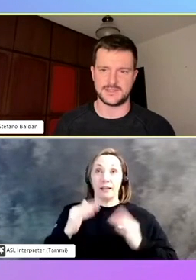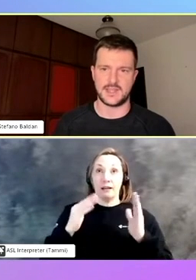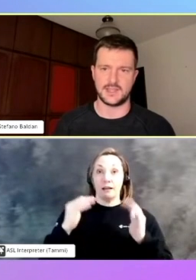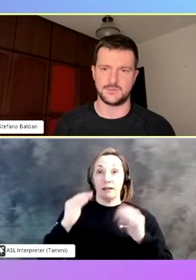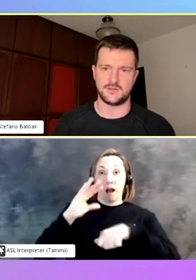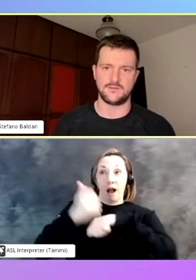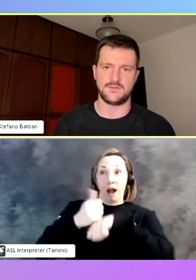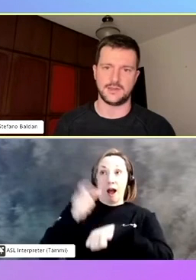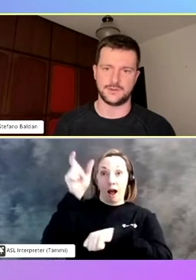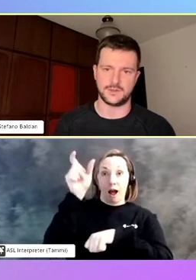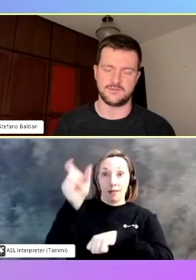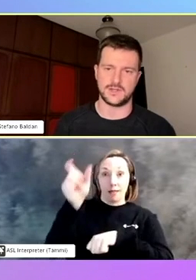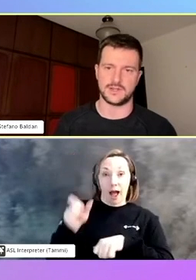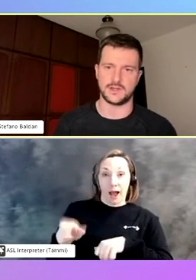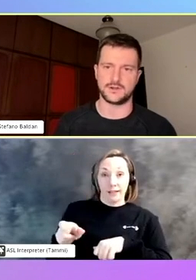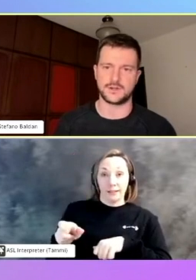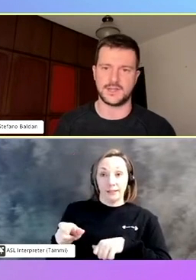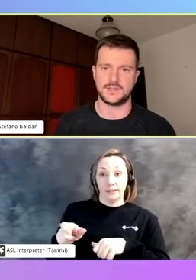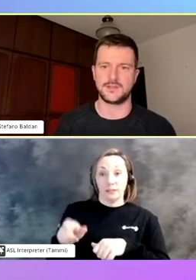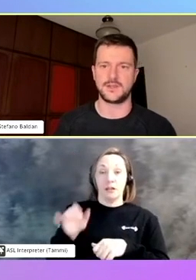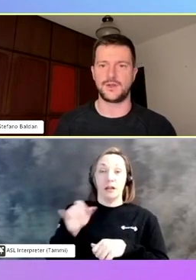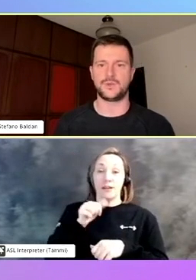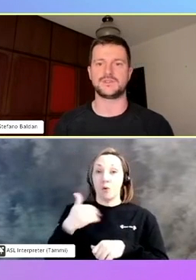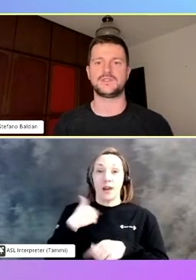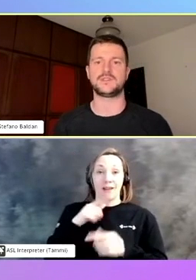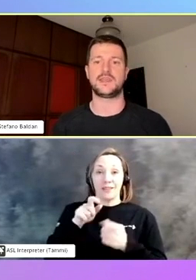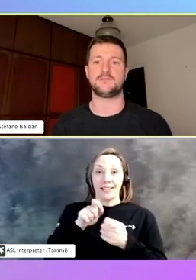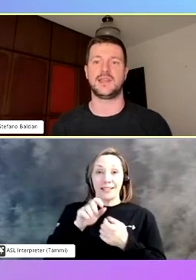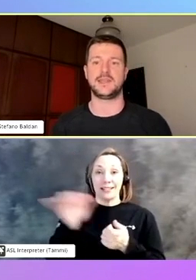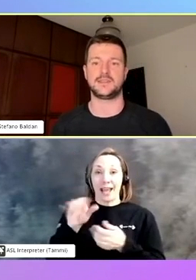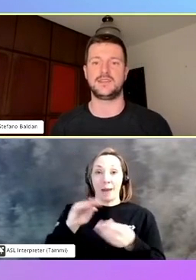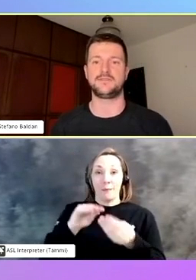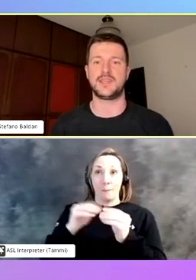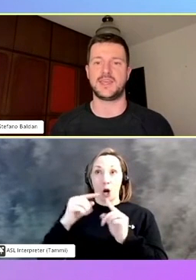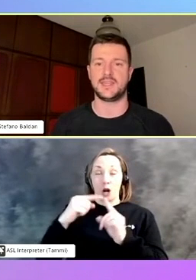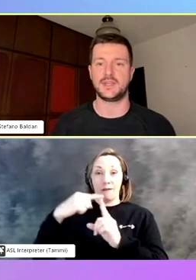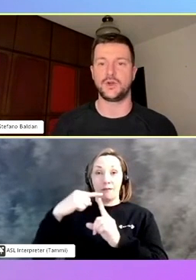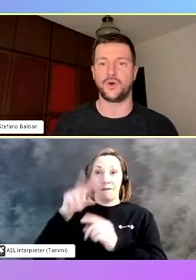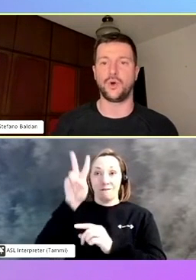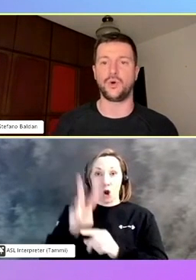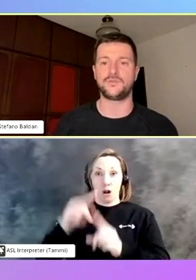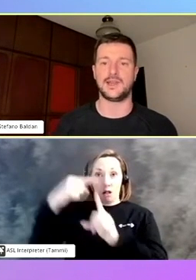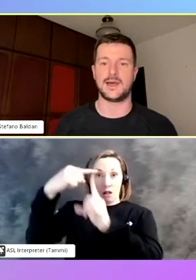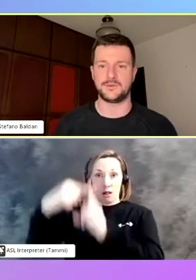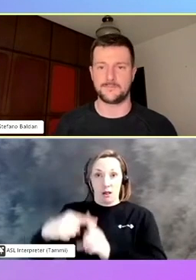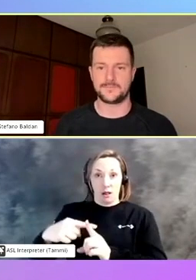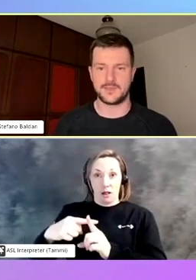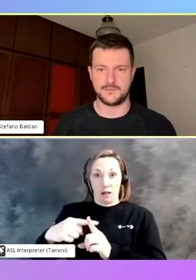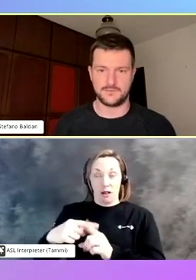defined accessibility guidelines that should be reporting from accessibility perspective. This policy is intended to move --